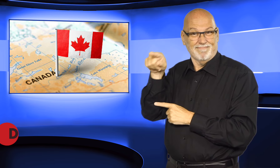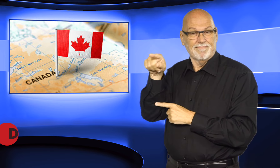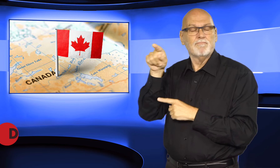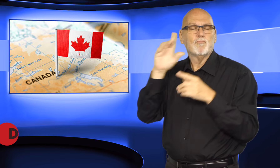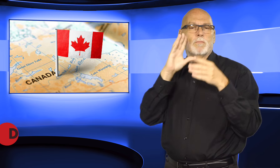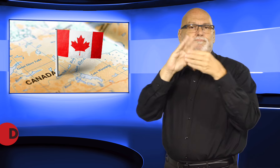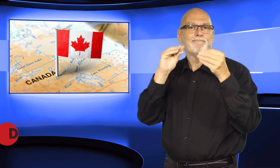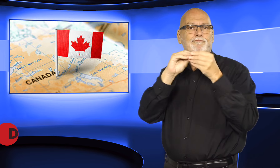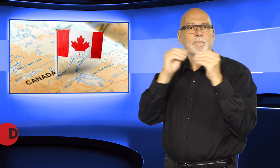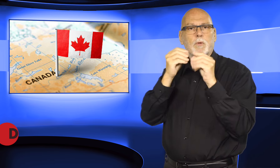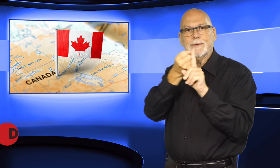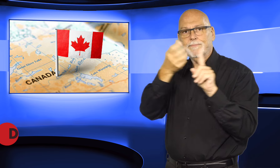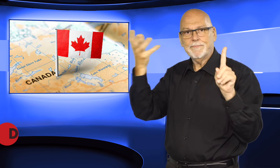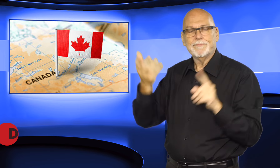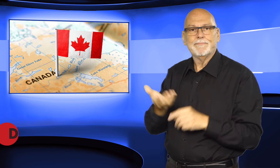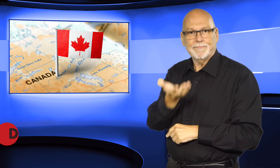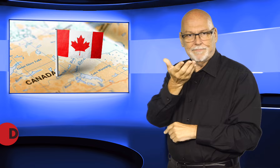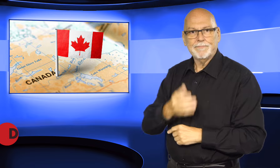DeafDots reporter, to tell us more about it.